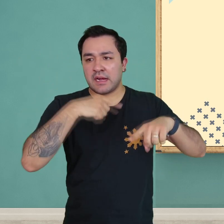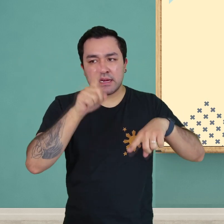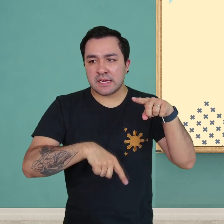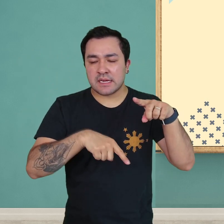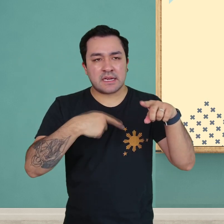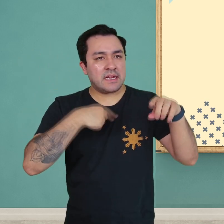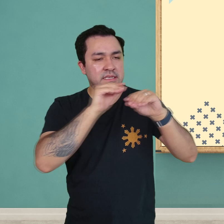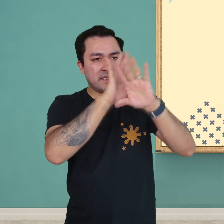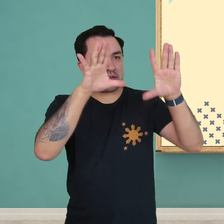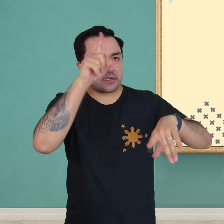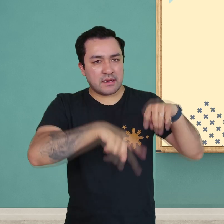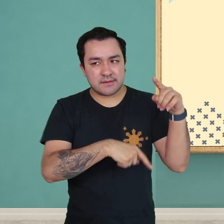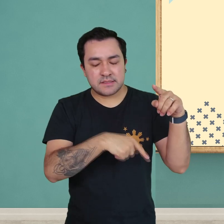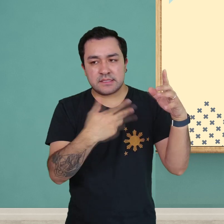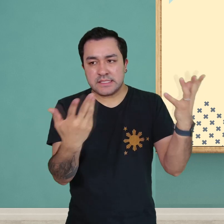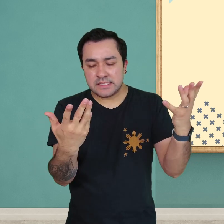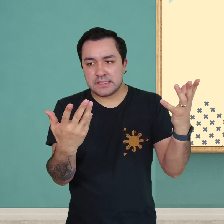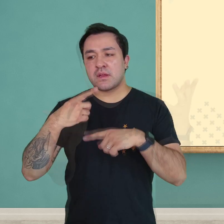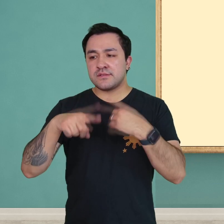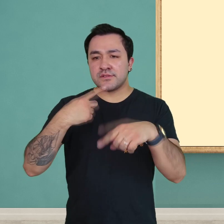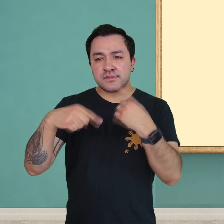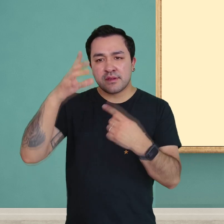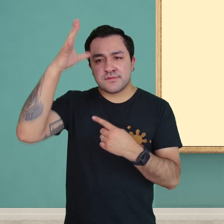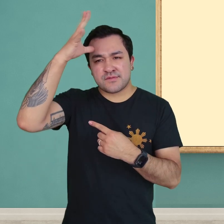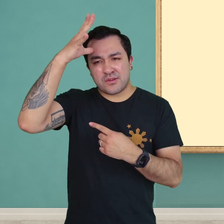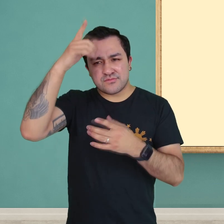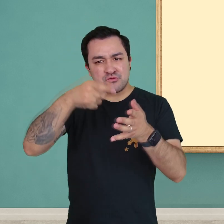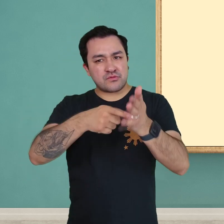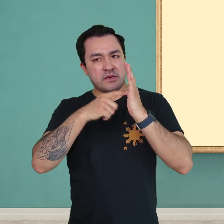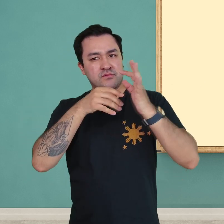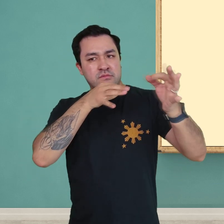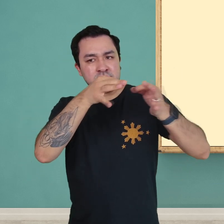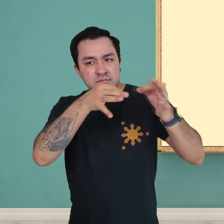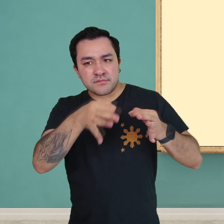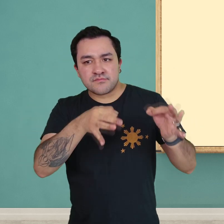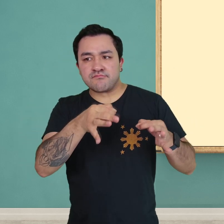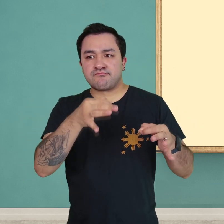some parameters are difficult to describe. The sign FATHER is not just produced anywhere